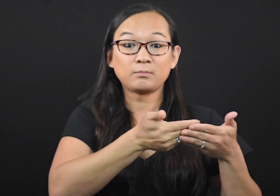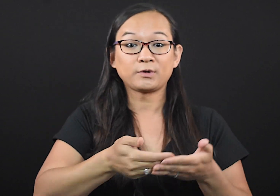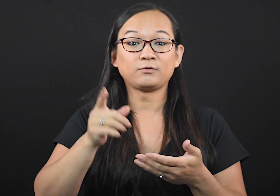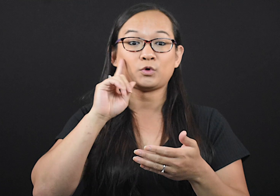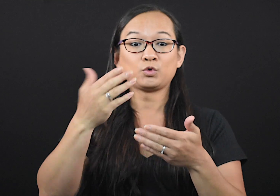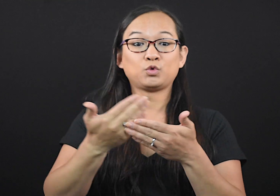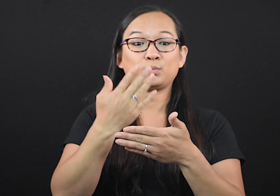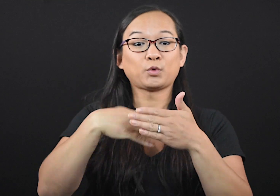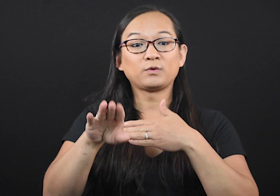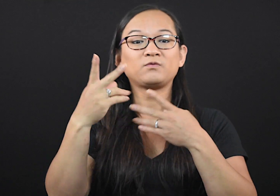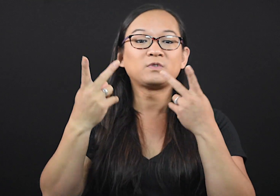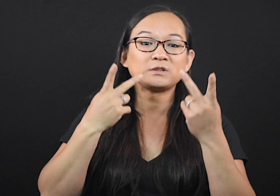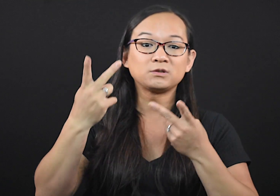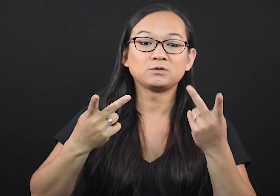Bring your baby for newborn visits